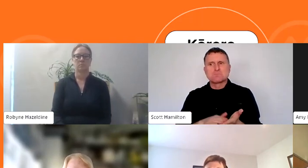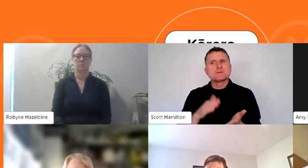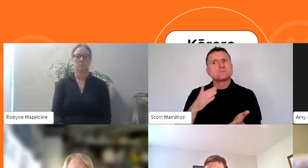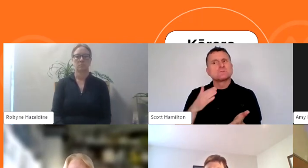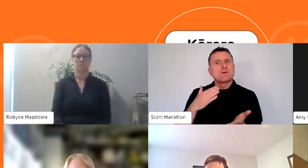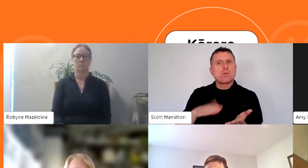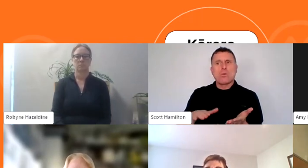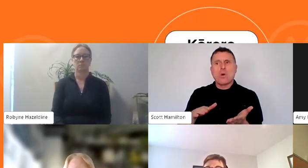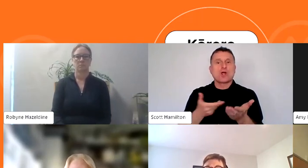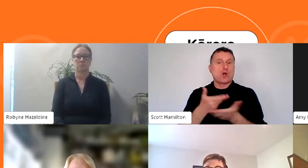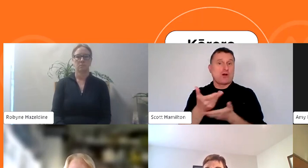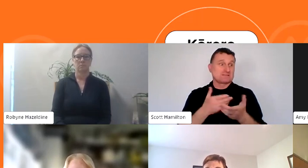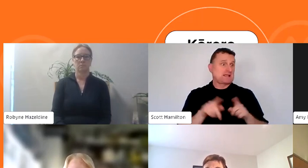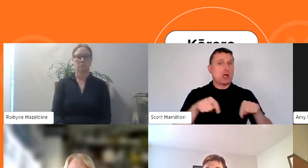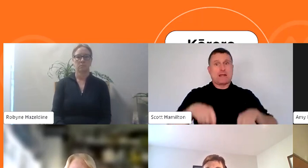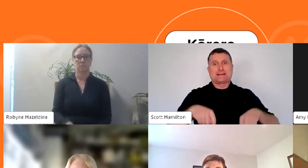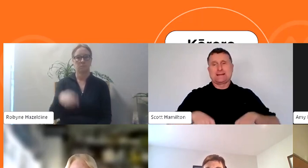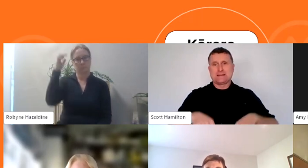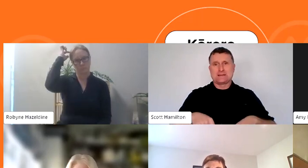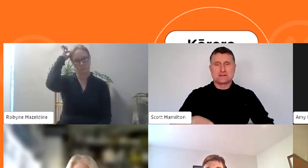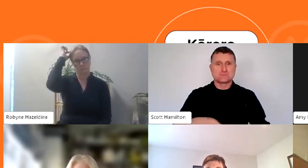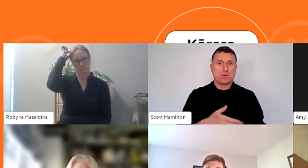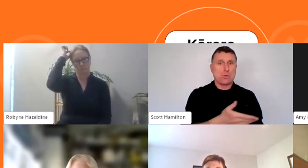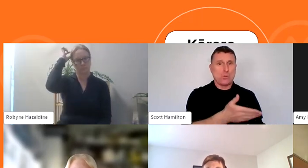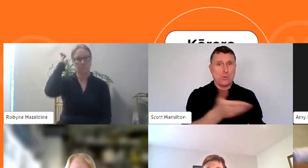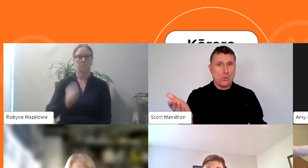like this so we all contribute to what needs to change. So look,